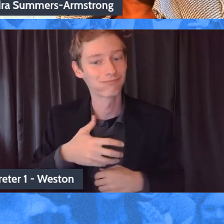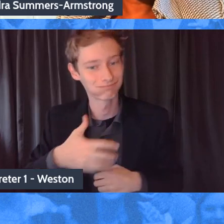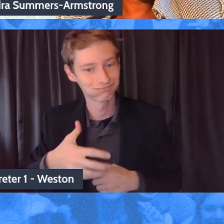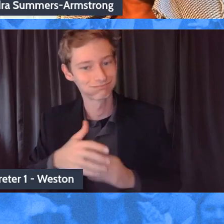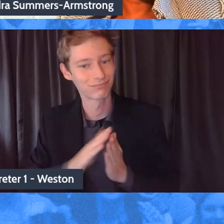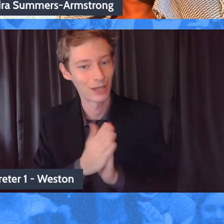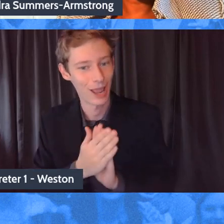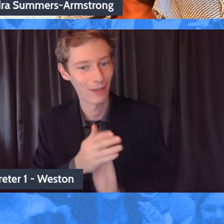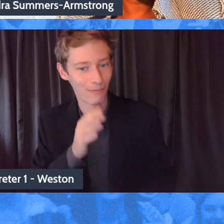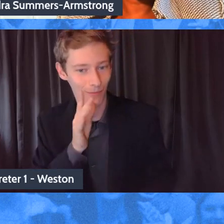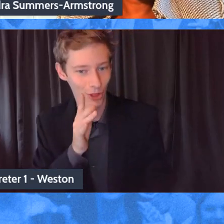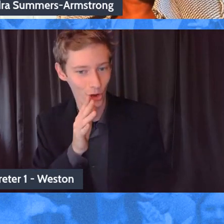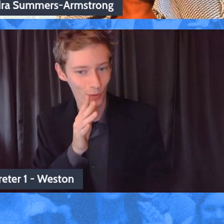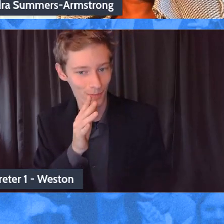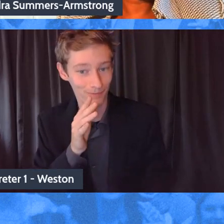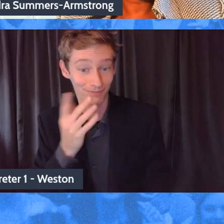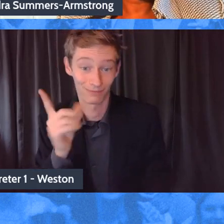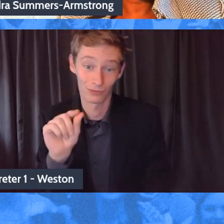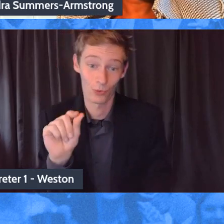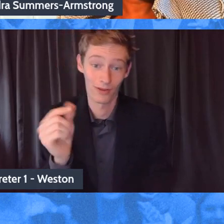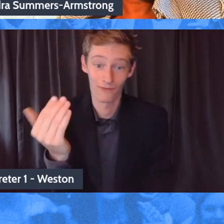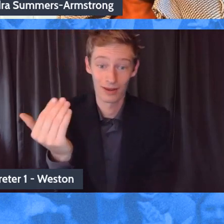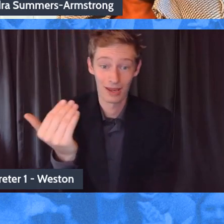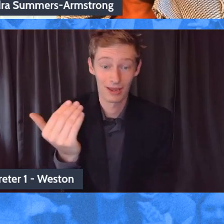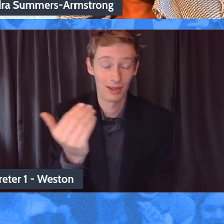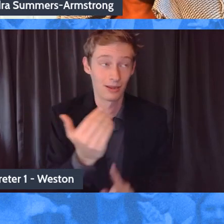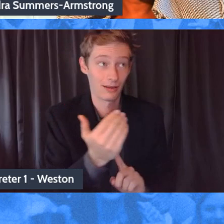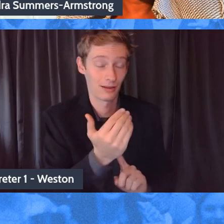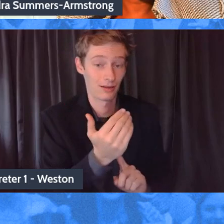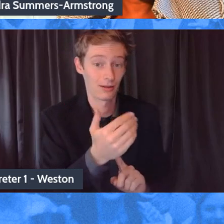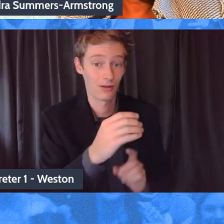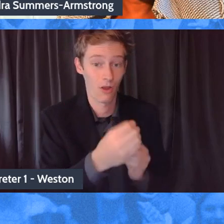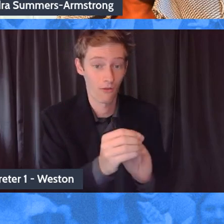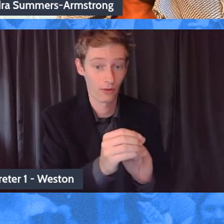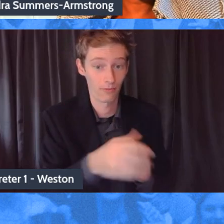so I have, so yeah, 2015 took office, pregnant, had a baby.